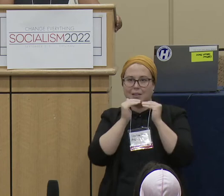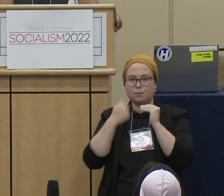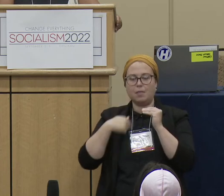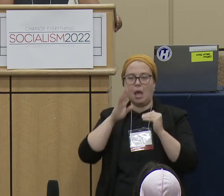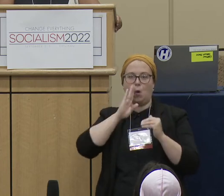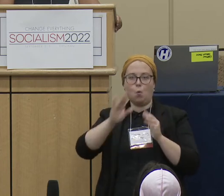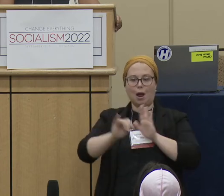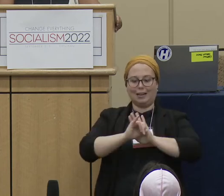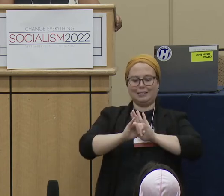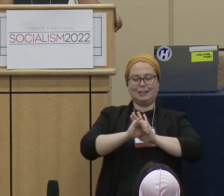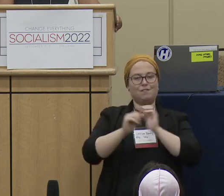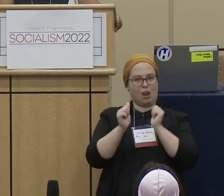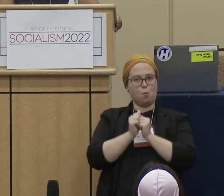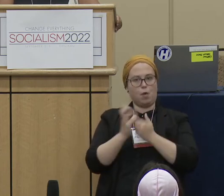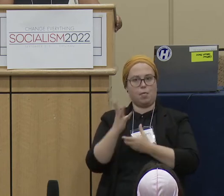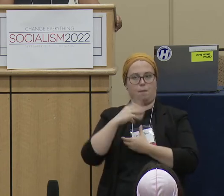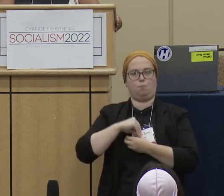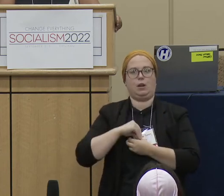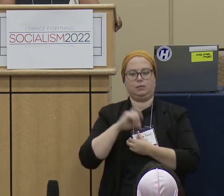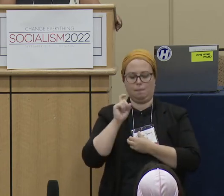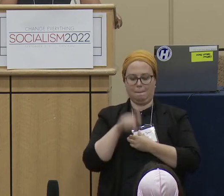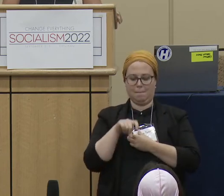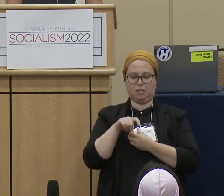argue that the Black feminism that I identify with, define,